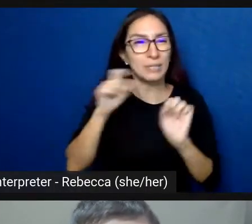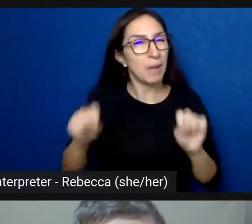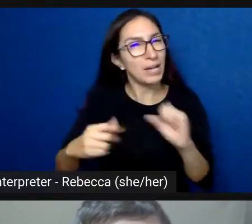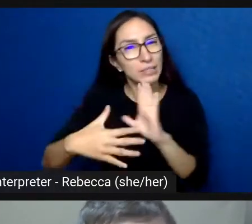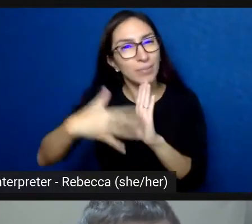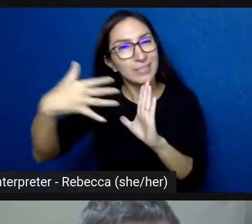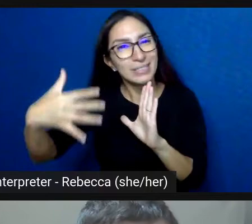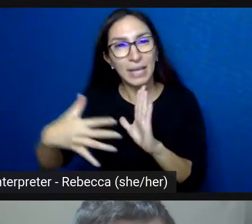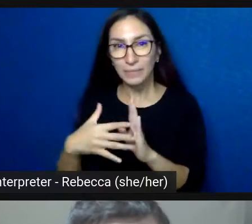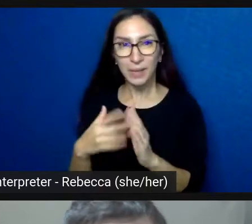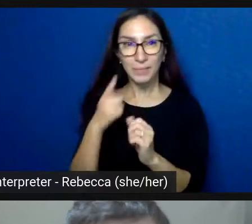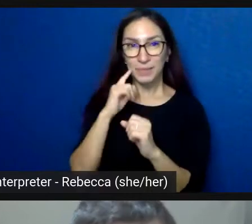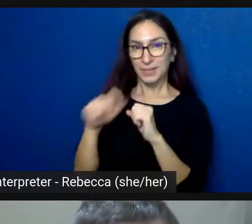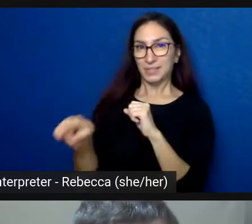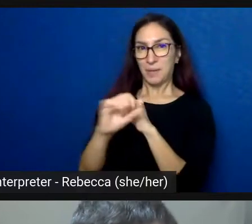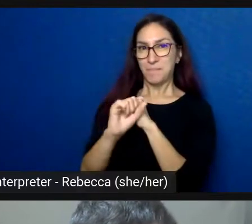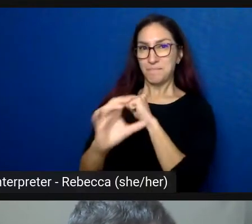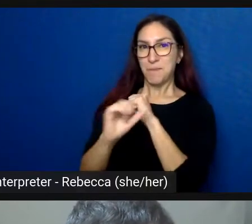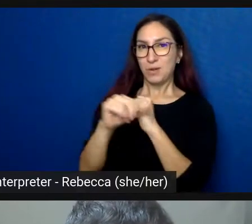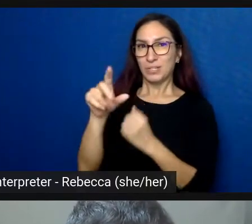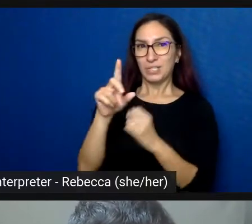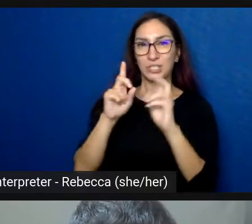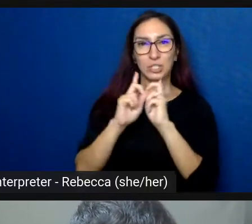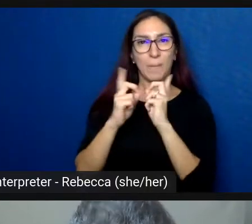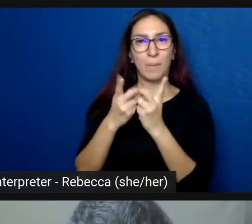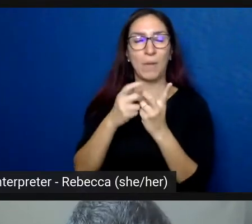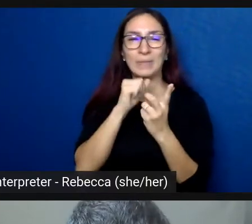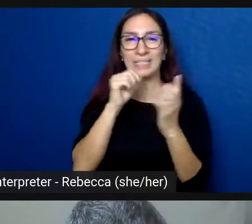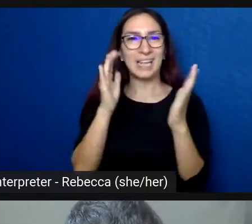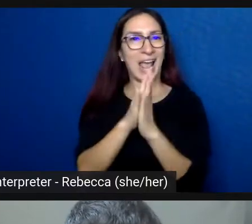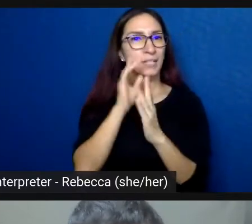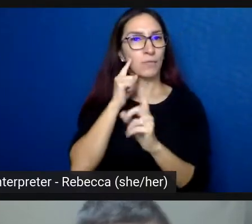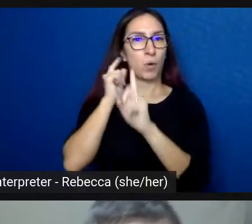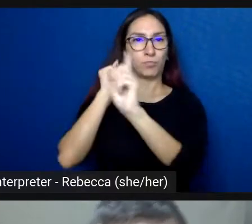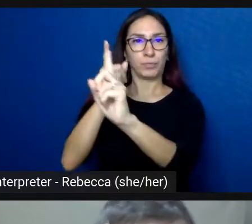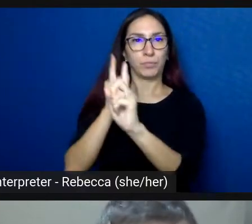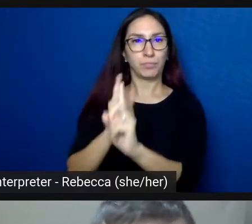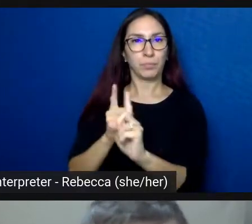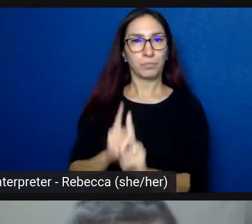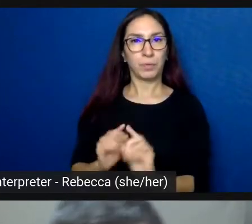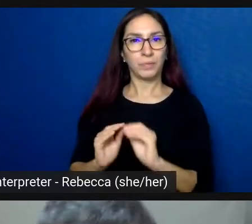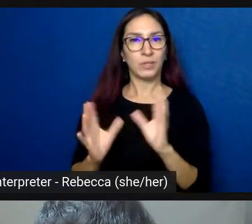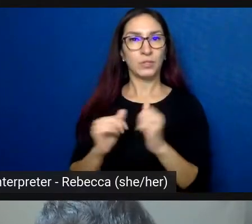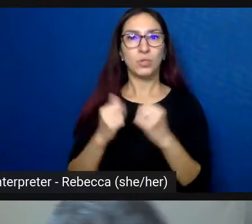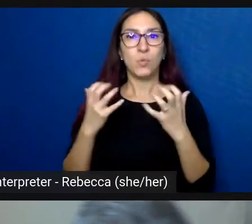the marketing department asks for. You're trying to be really clever.